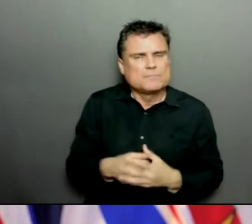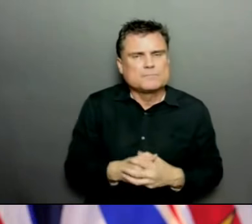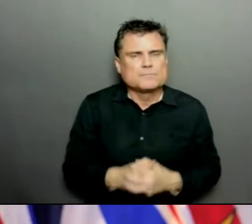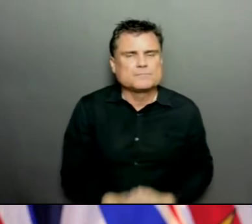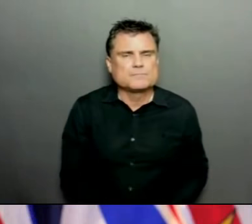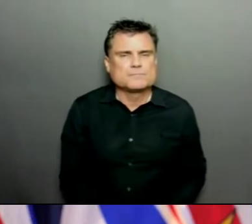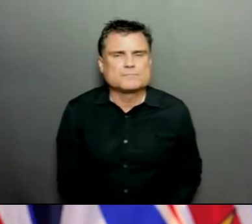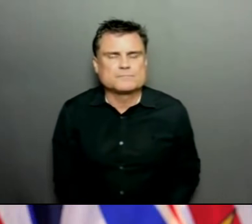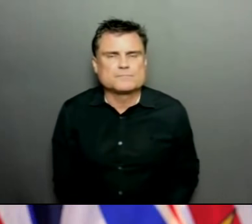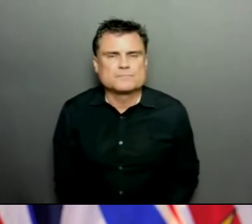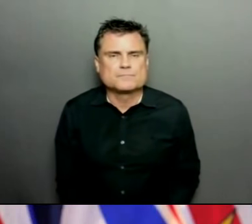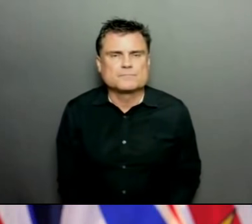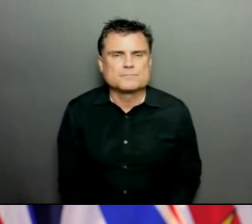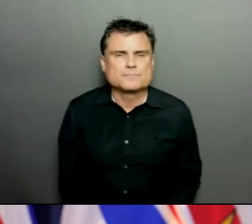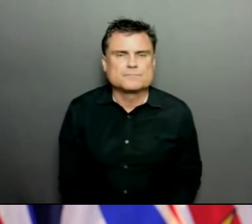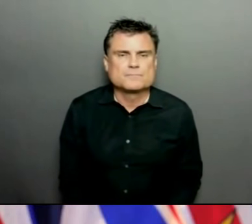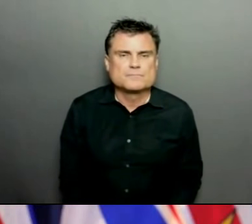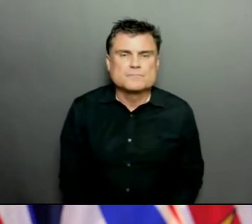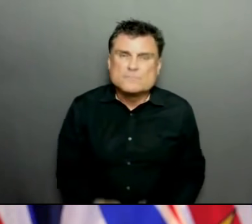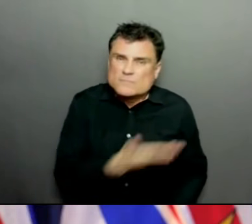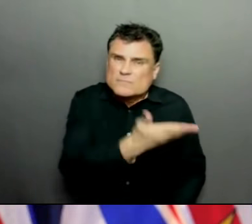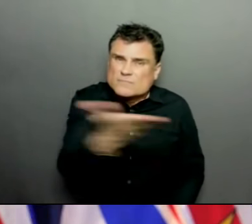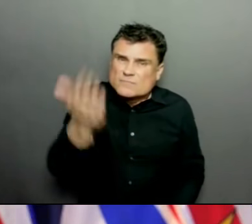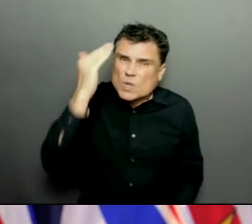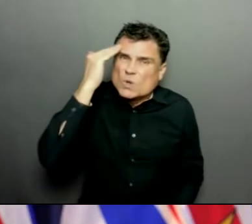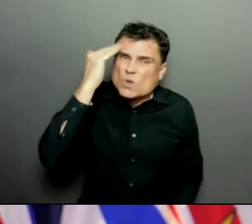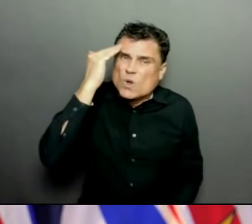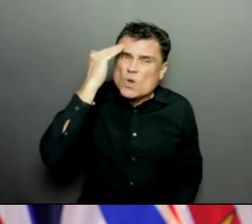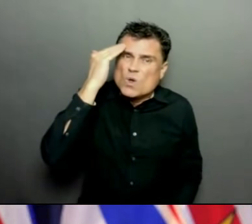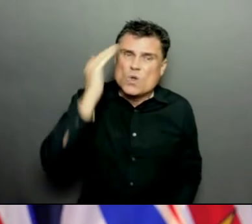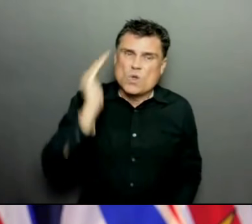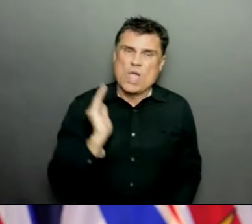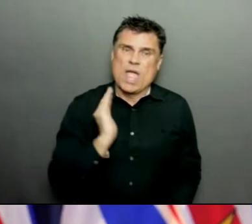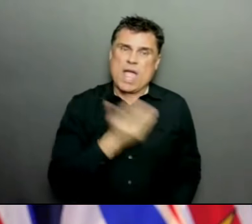system continues to operate at full strength but also at maximum capacity